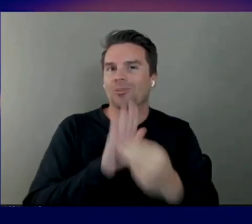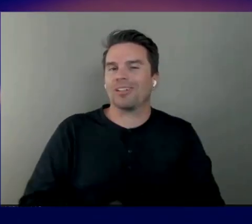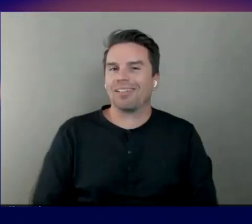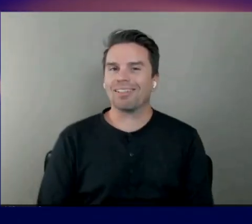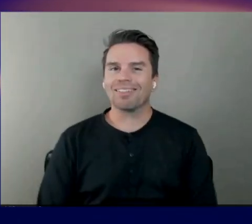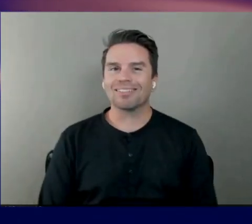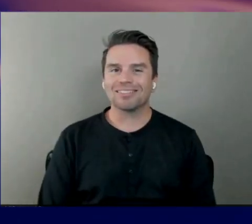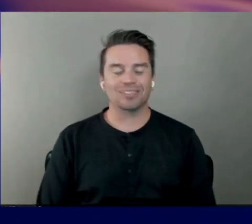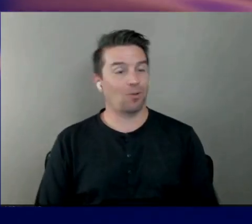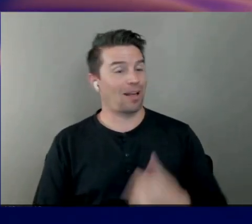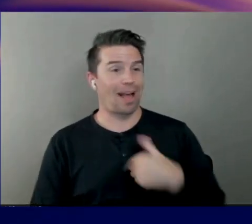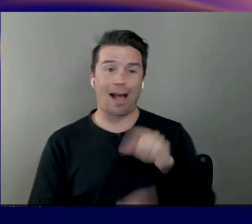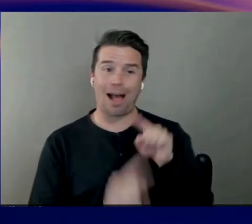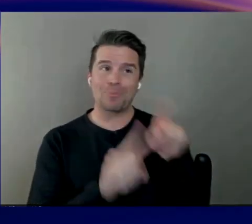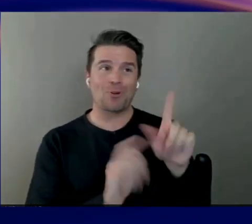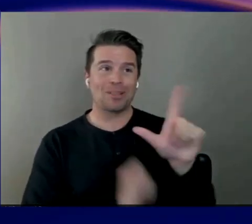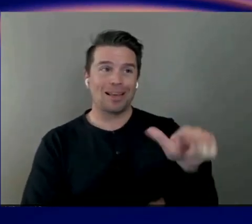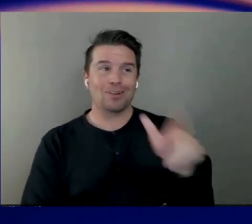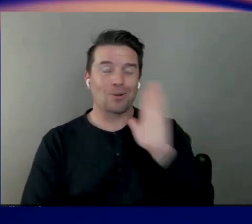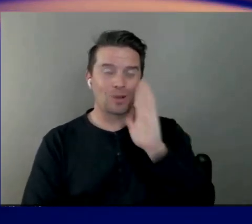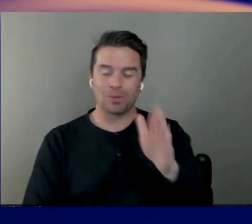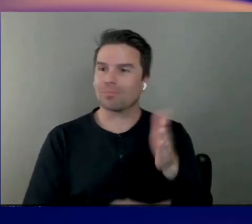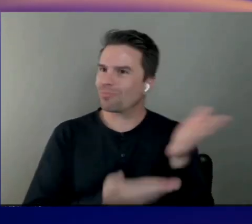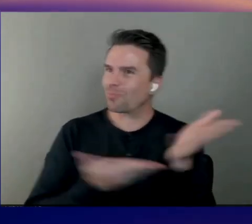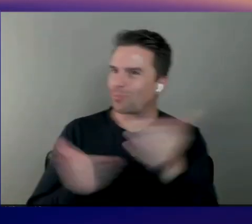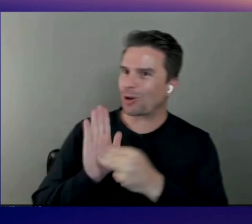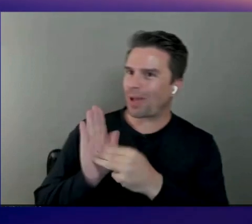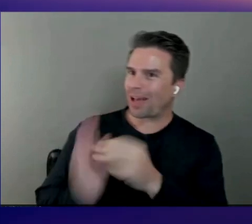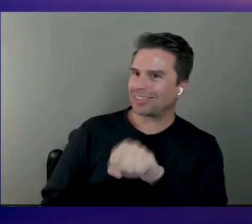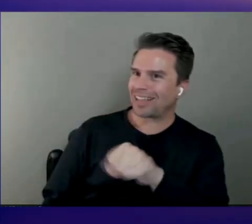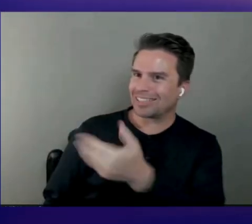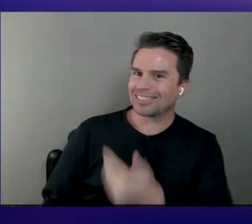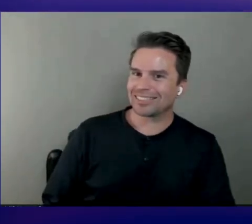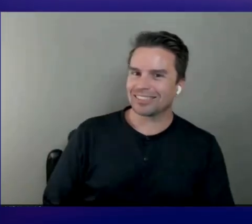Bring your model. Oh, I wouldn't even have a model. I'm just gonna come and have a look.